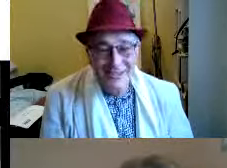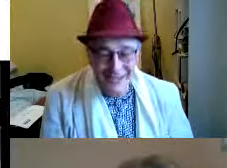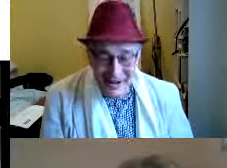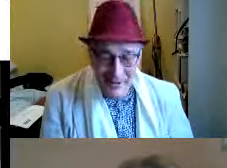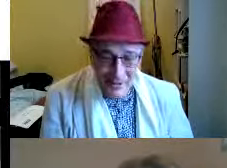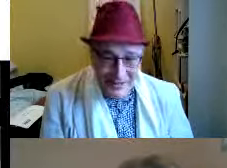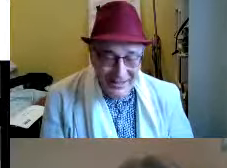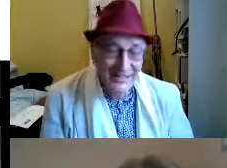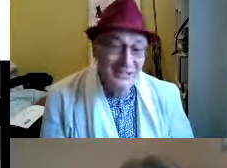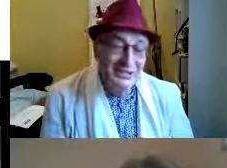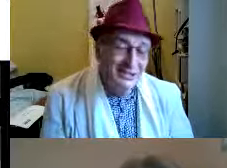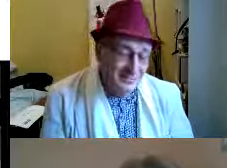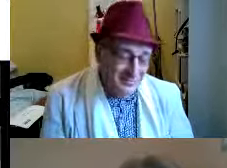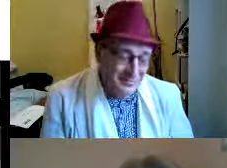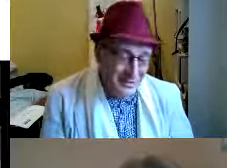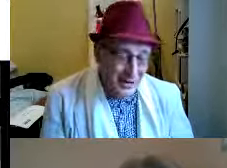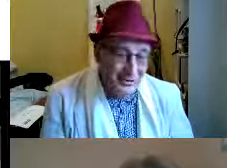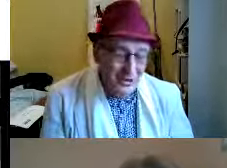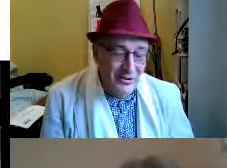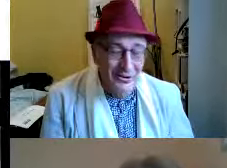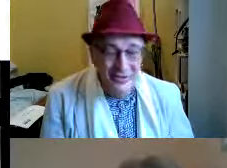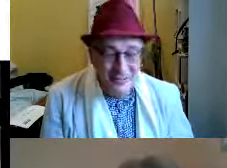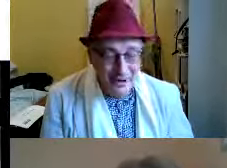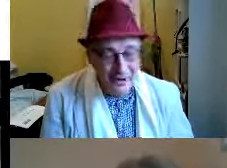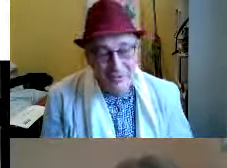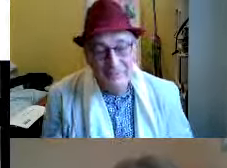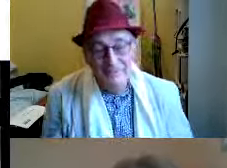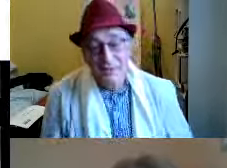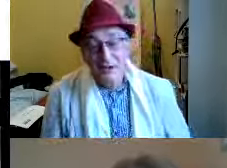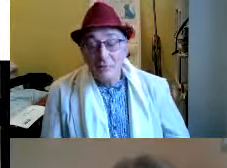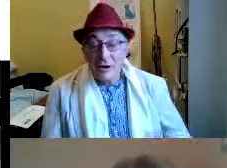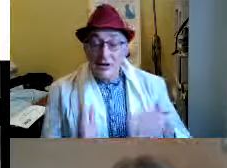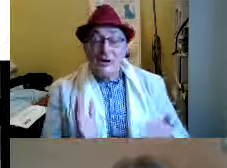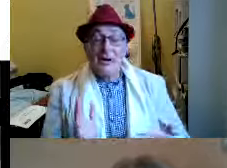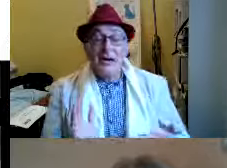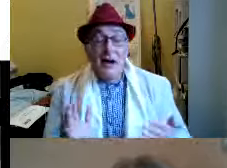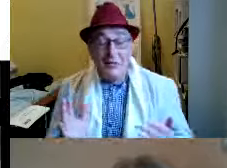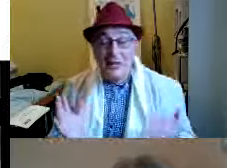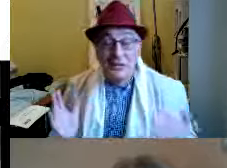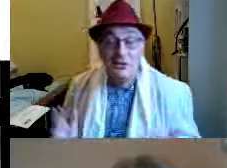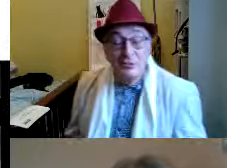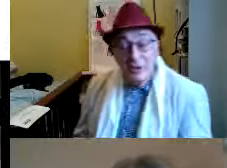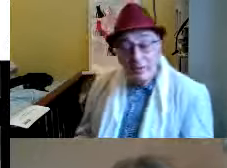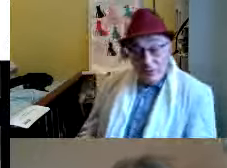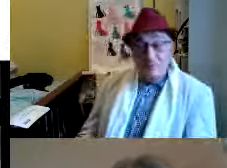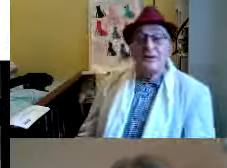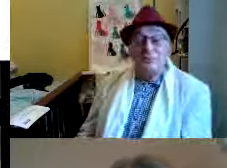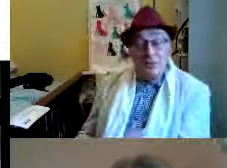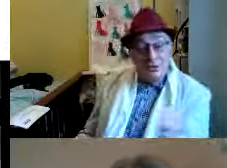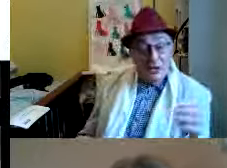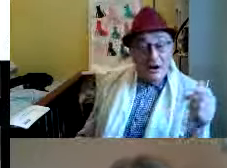and not everyone sees themselves on a career path but i think it's going to be a broad base because